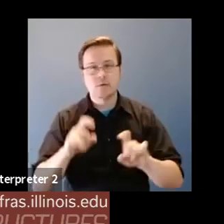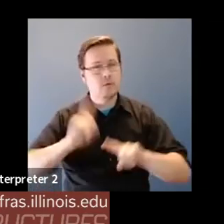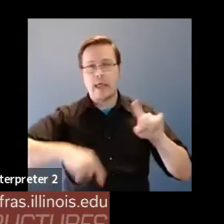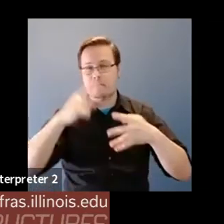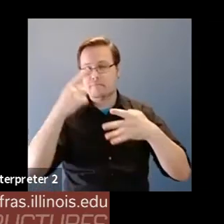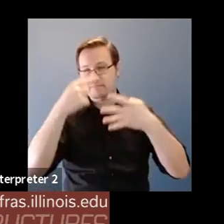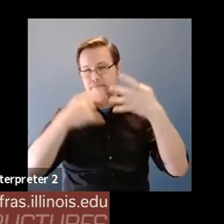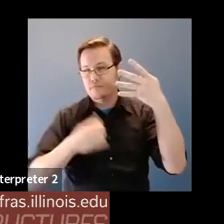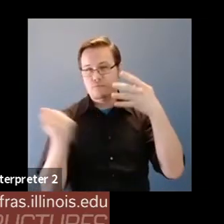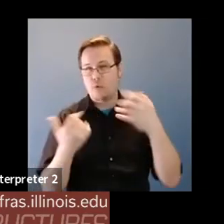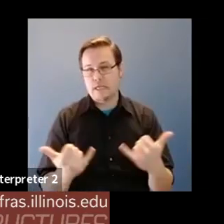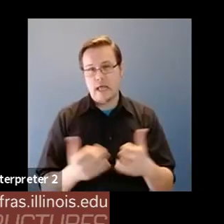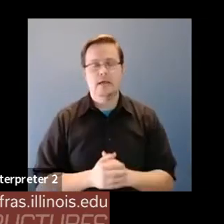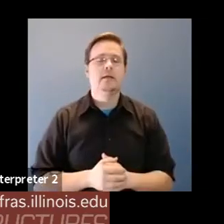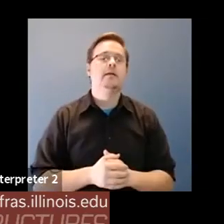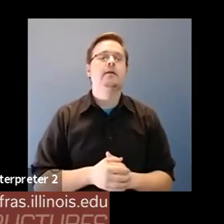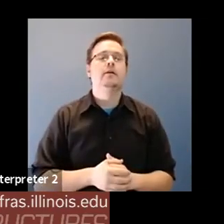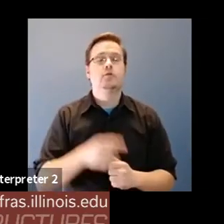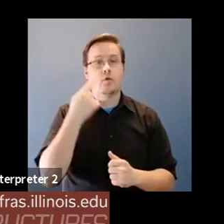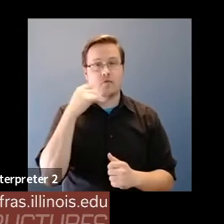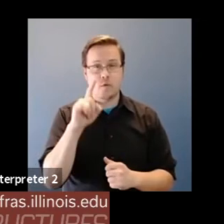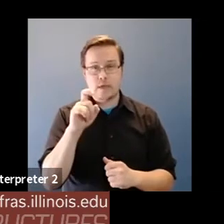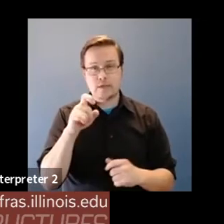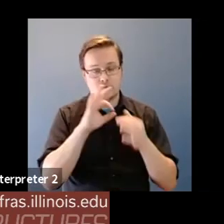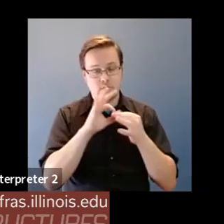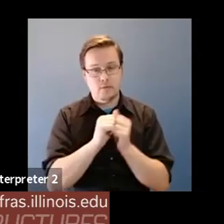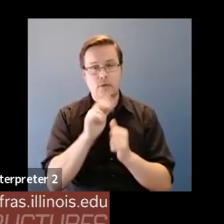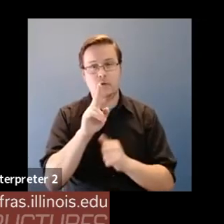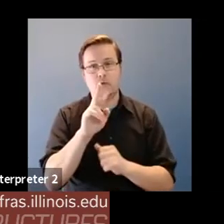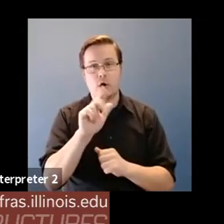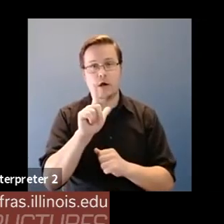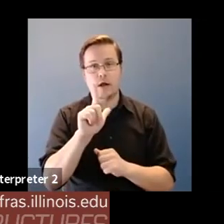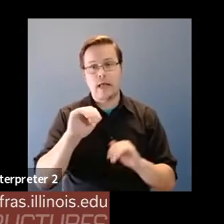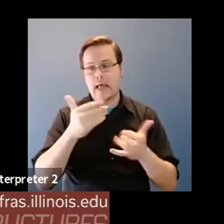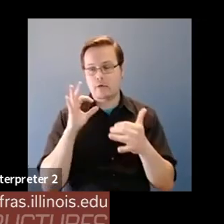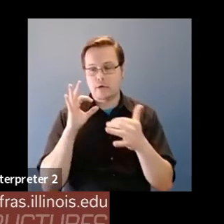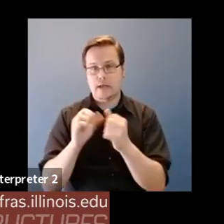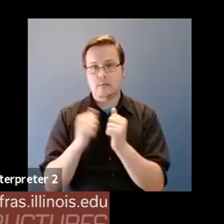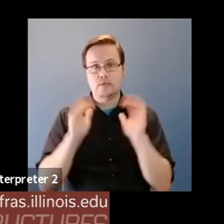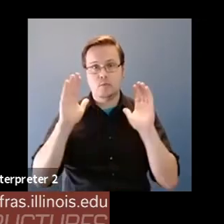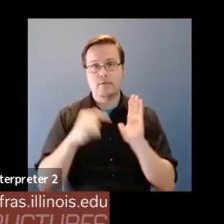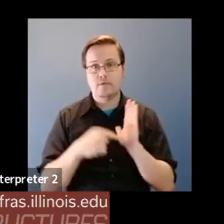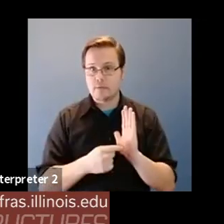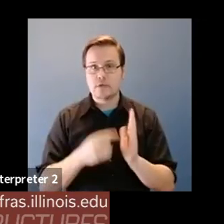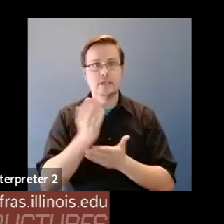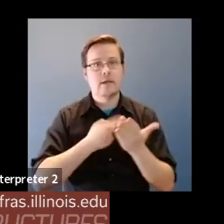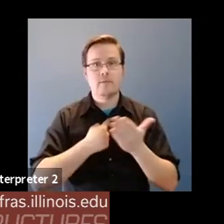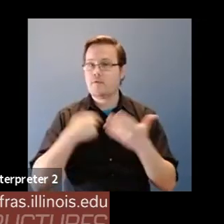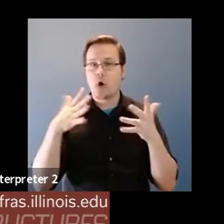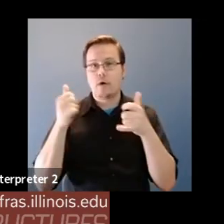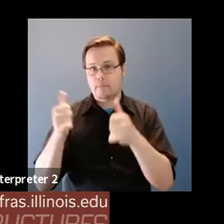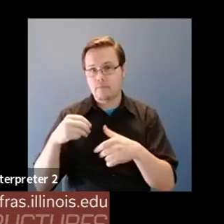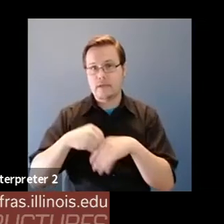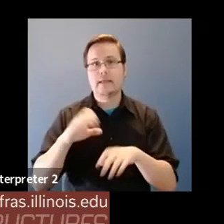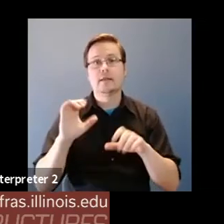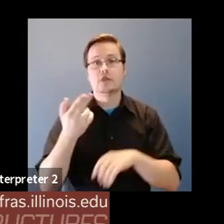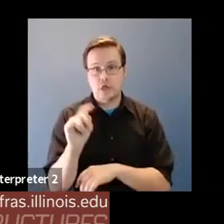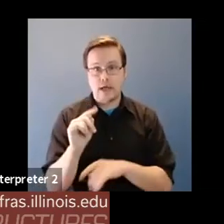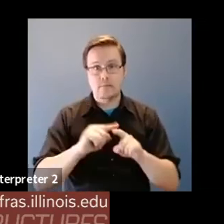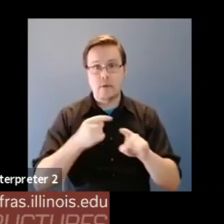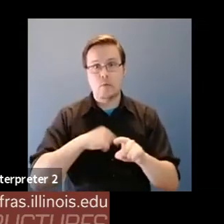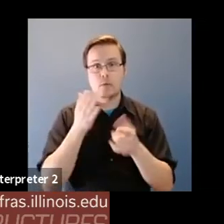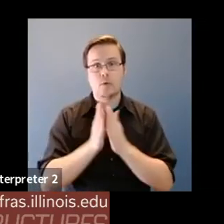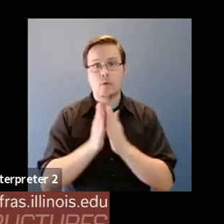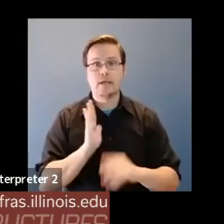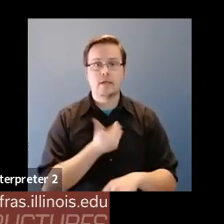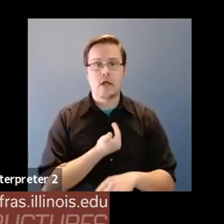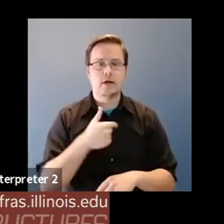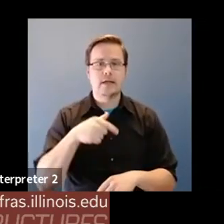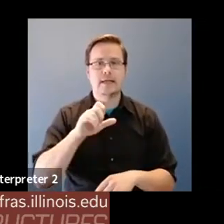Karrie Karahalios: For the questions addressing URLs for how to reach these wonderful demos, some of them we've already put in the chat, but we will ask our our guests, for some of those URLs as well and put them on our website.